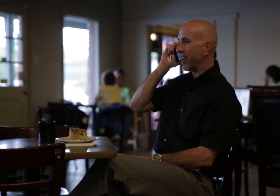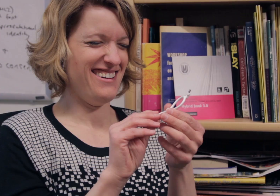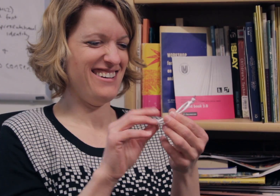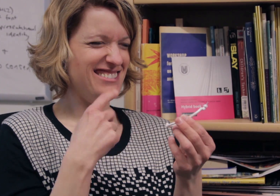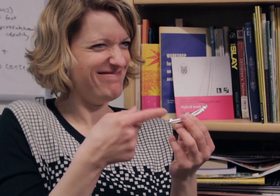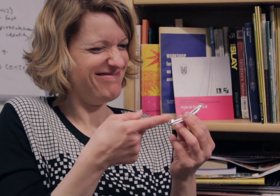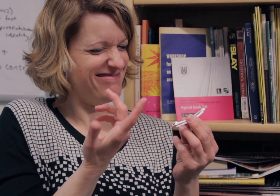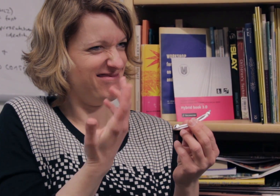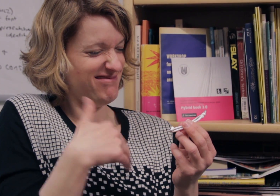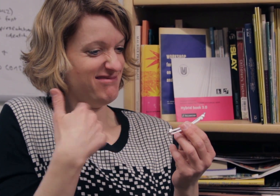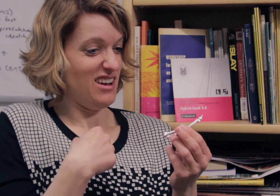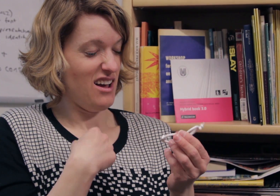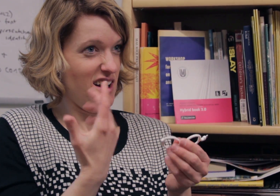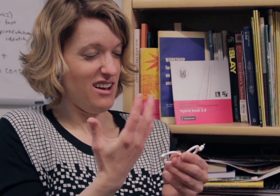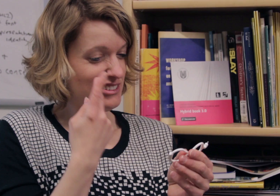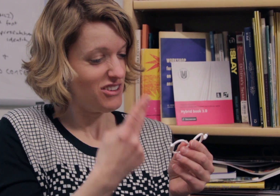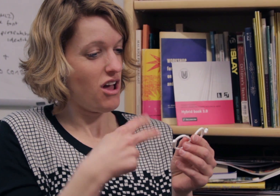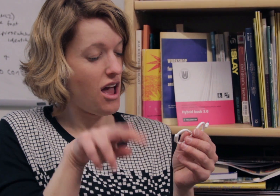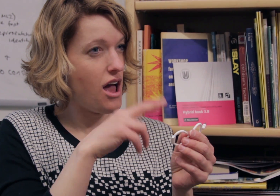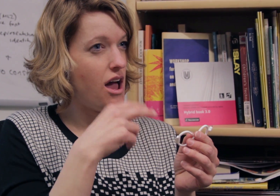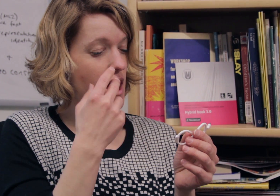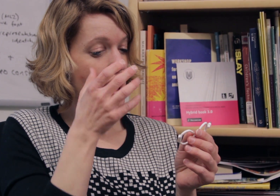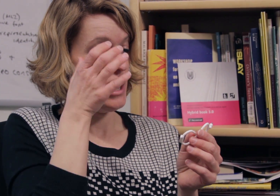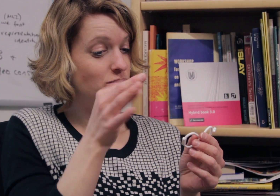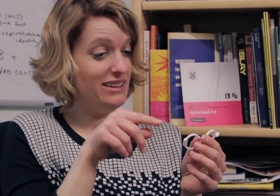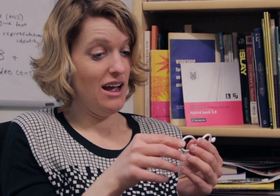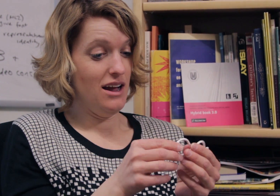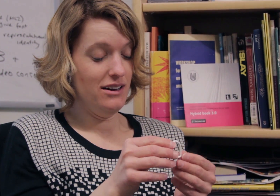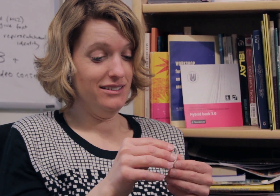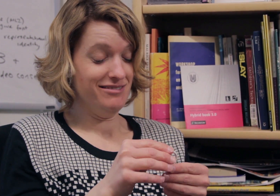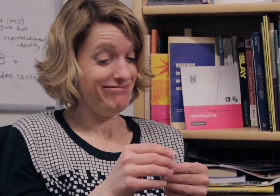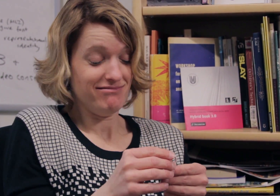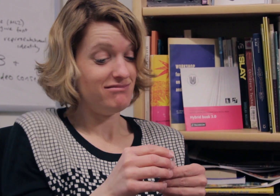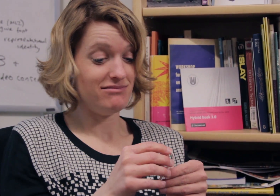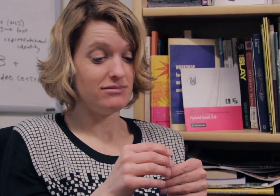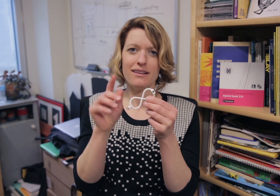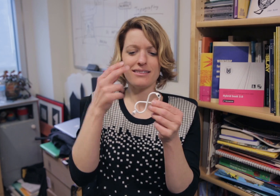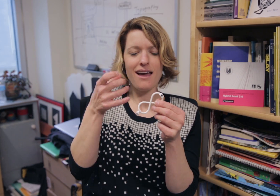Melissa: This is remarkable. I saw this design and observed it. The concept of that is just…